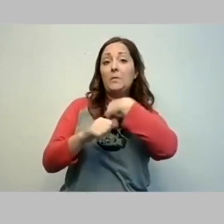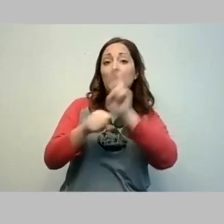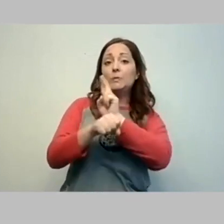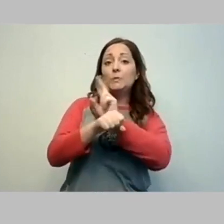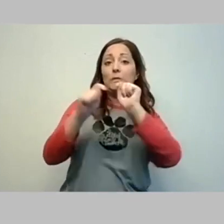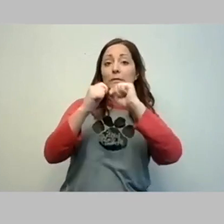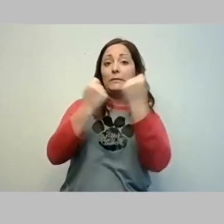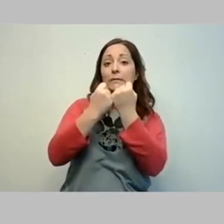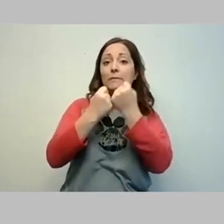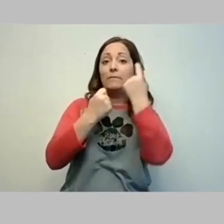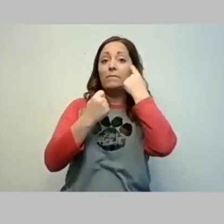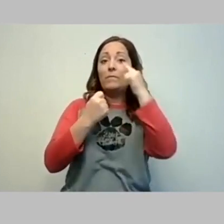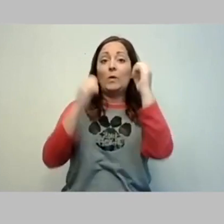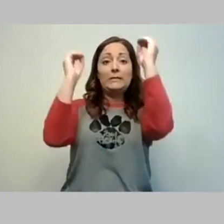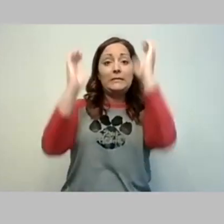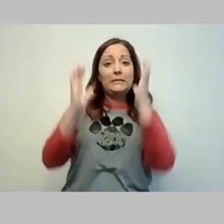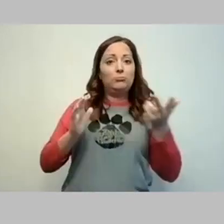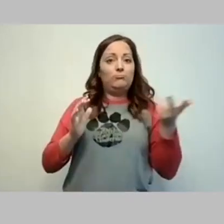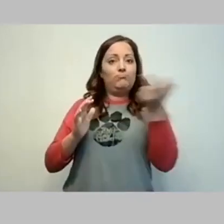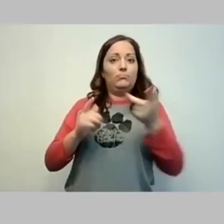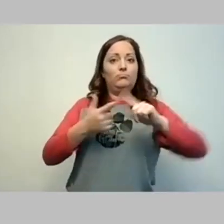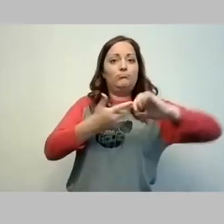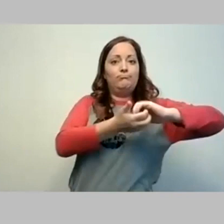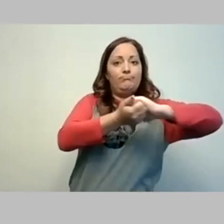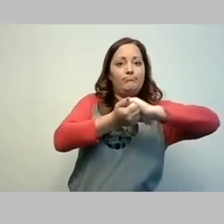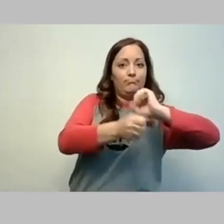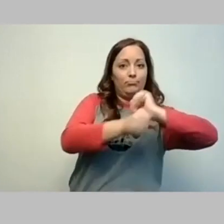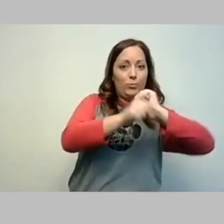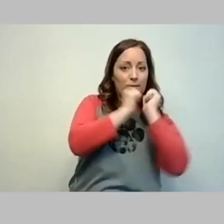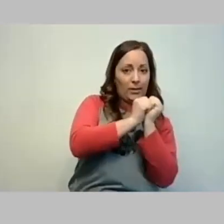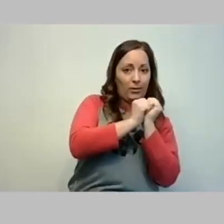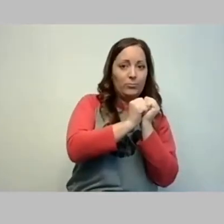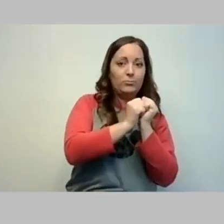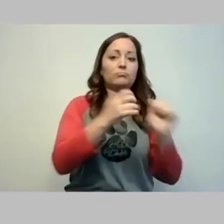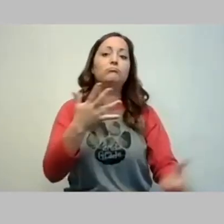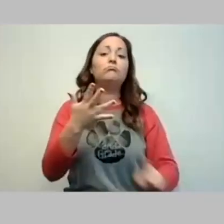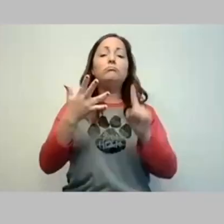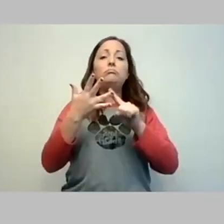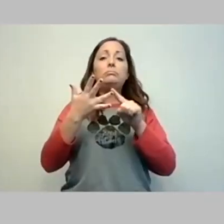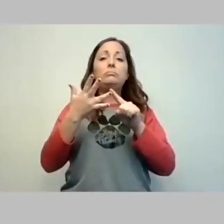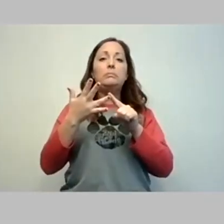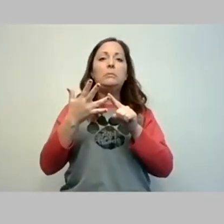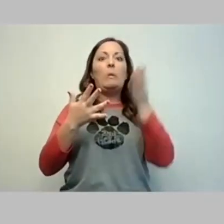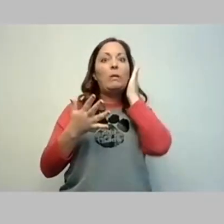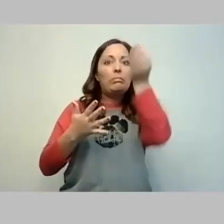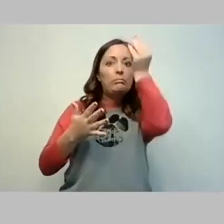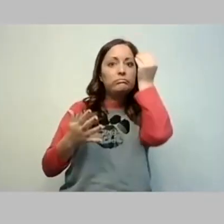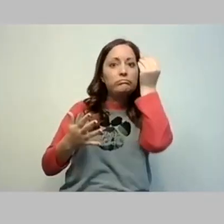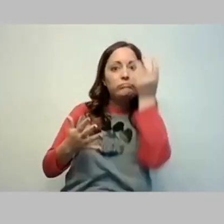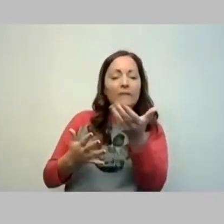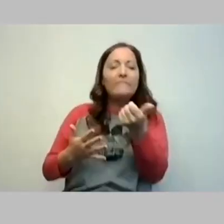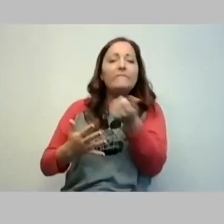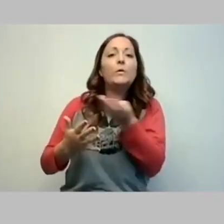Third, we'll see how we used Teams for our teaching team to work together.